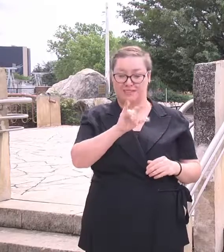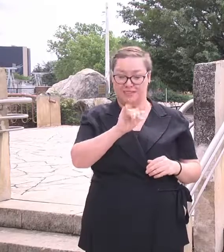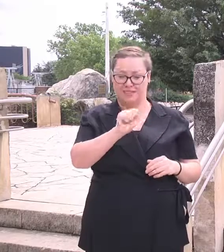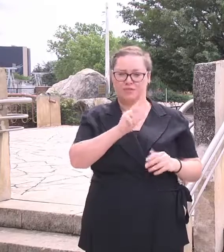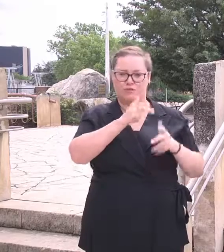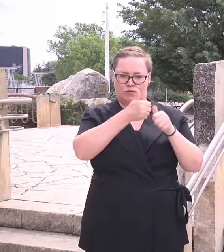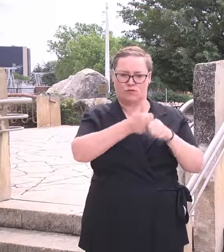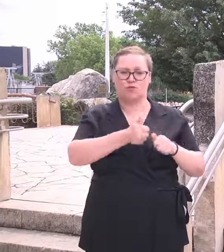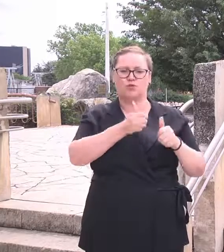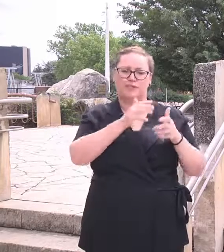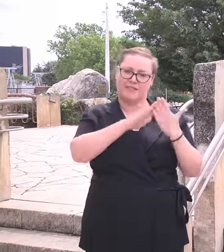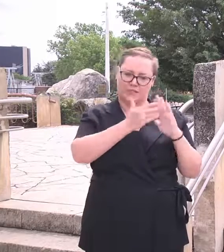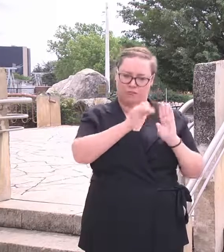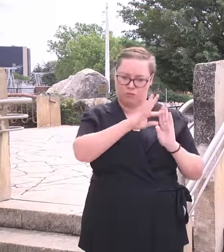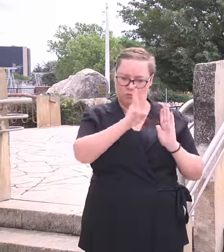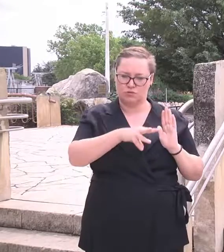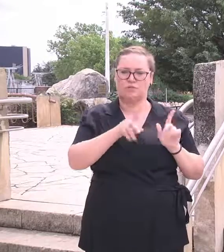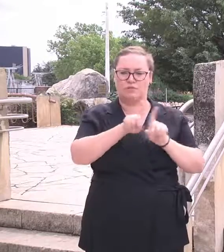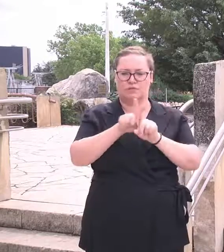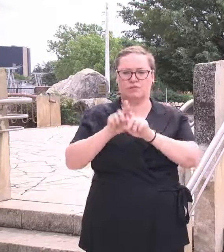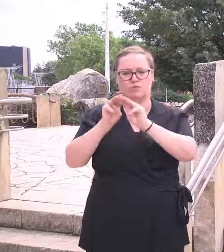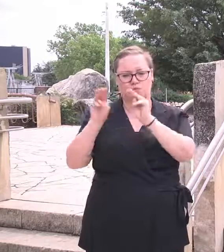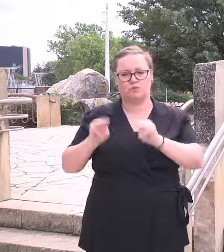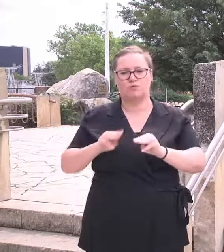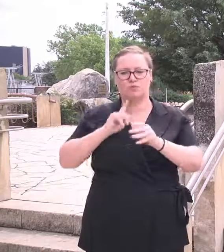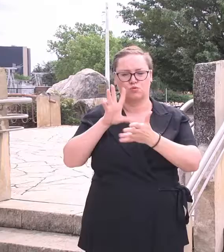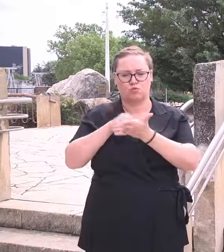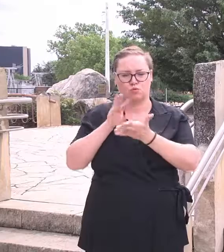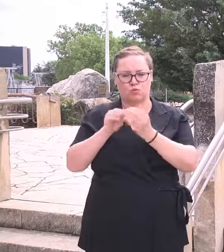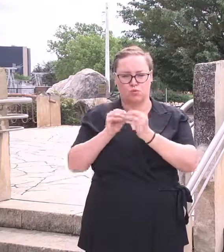to get up-to-date information about the event this weekend uh but we hope to see you there thank